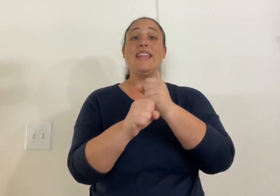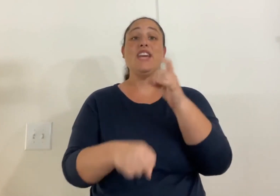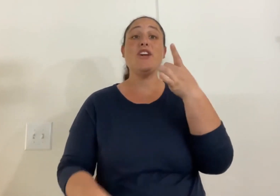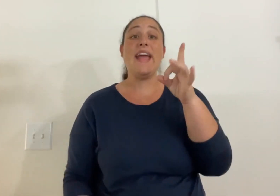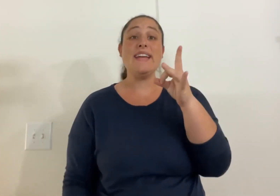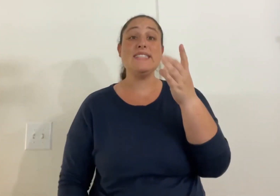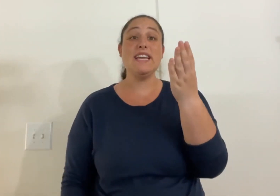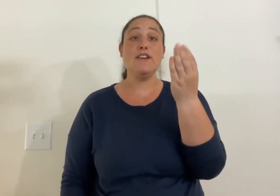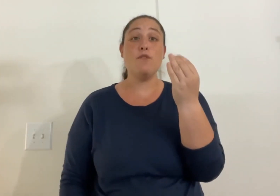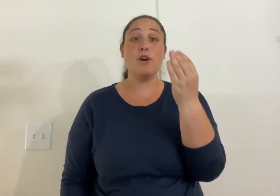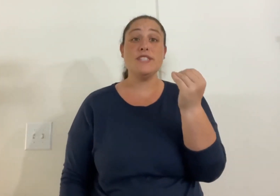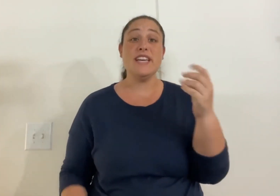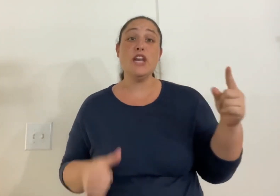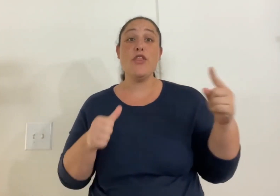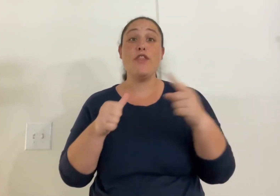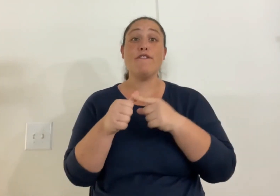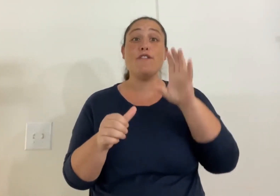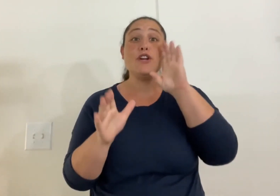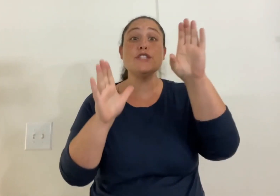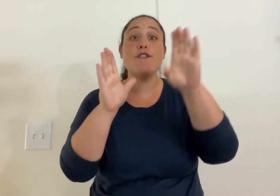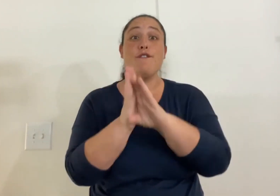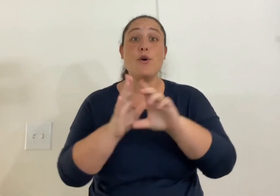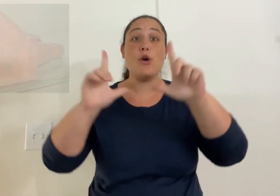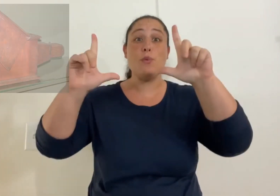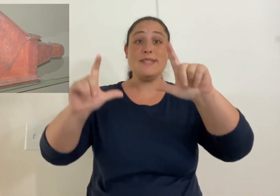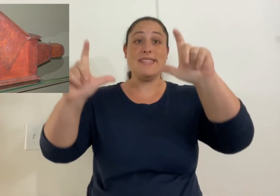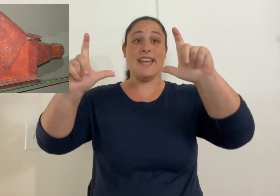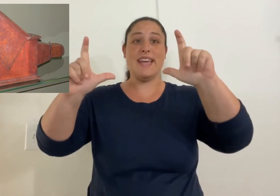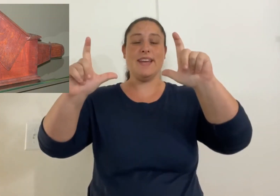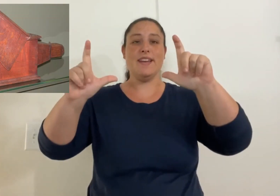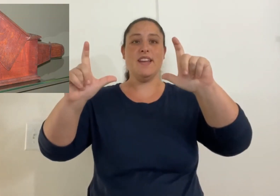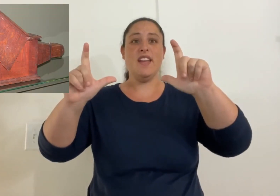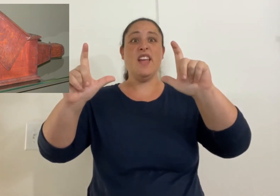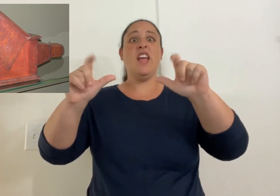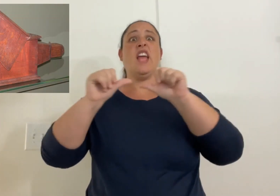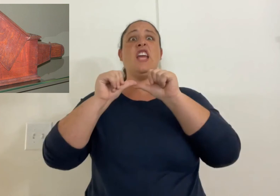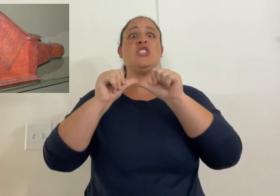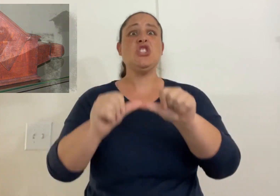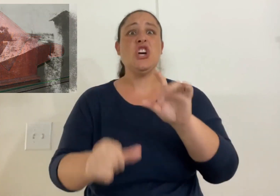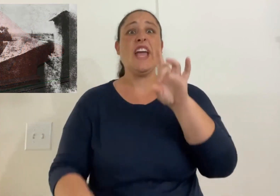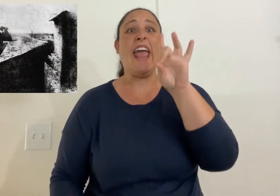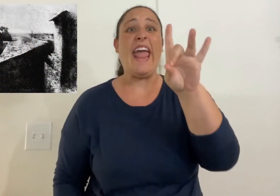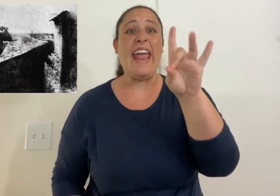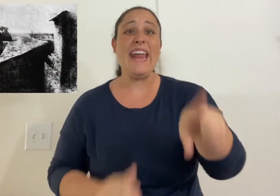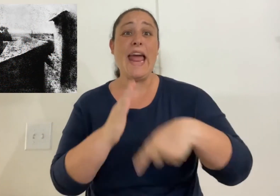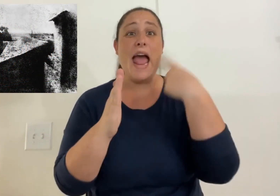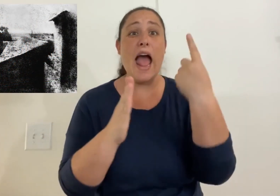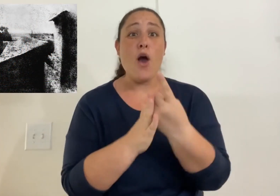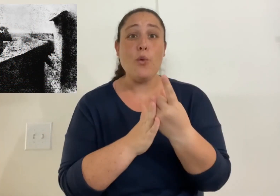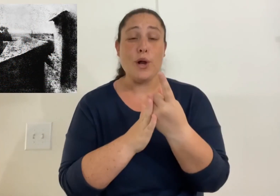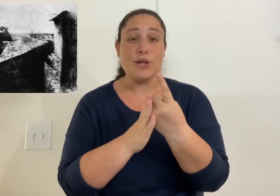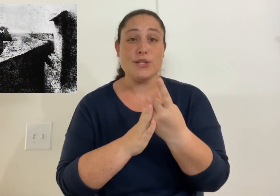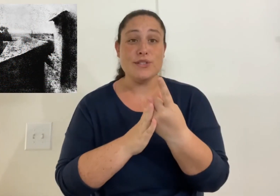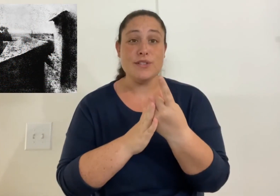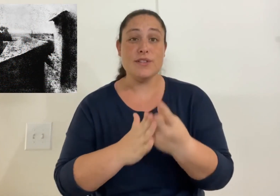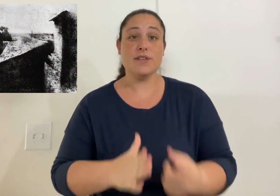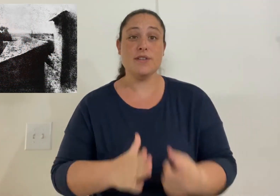In the year 1814, the first photo was taken. It took 8 hours!